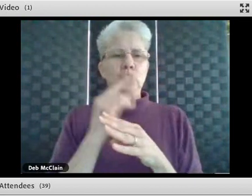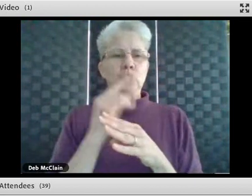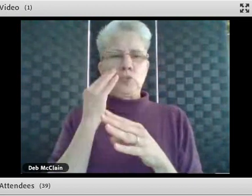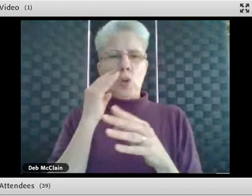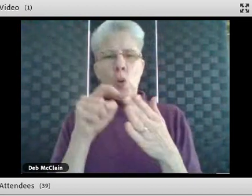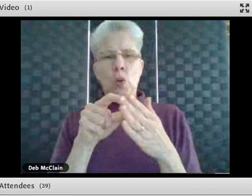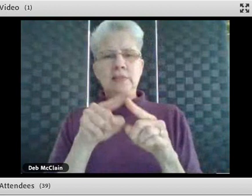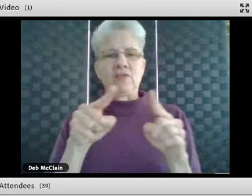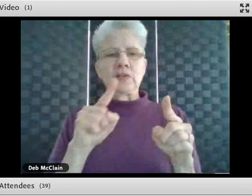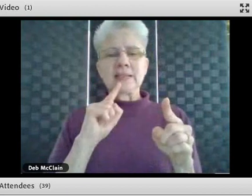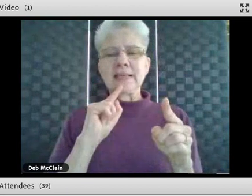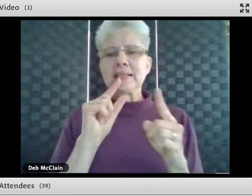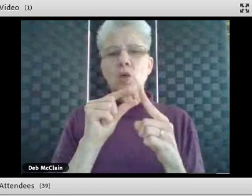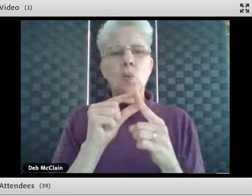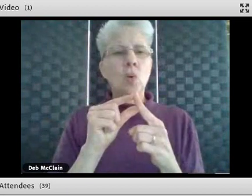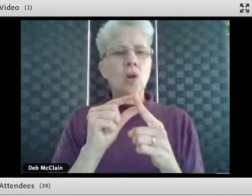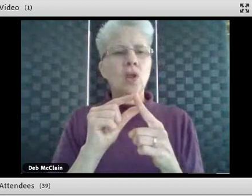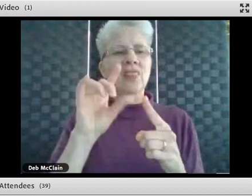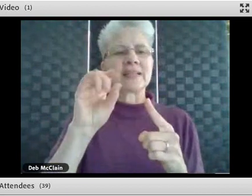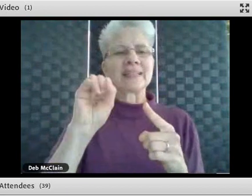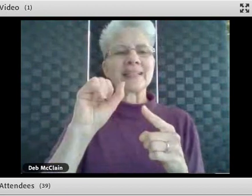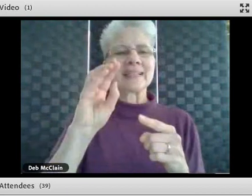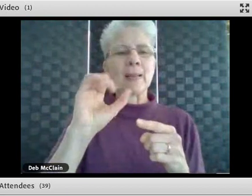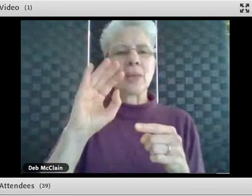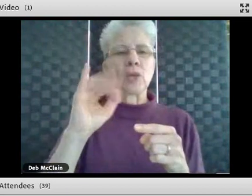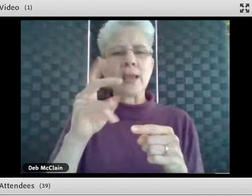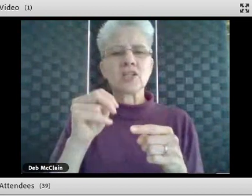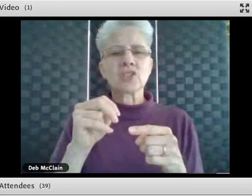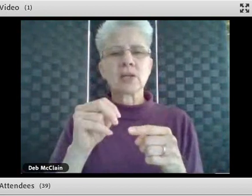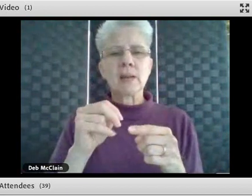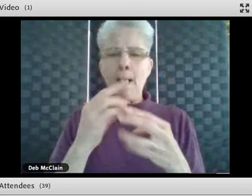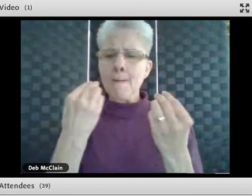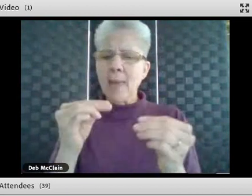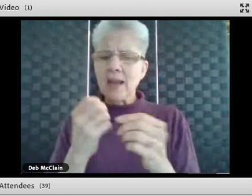is disambiguation. It's that method of differentiating words.